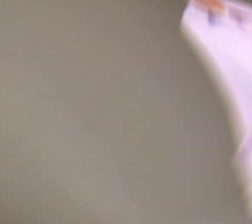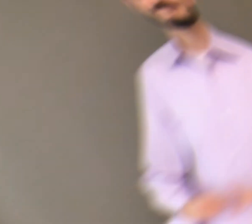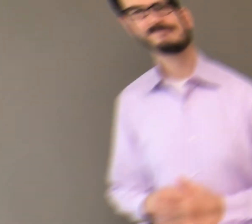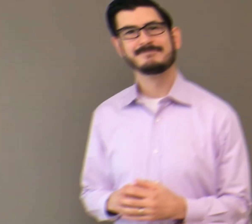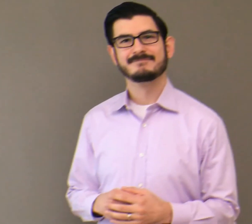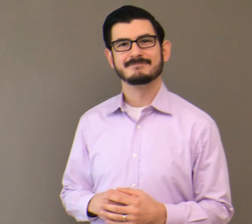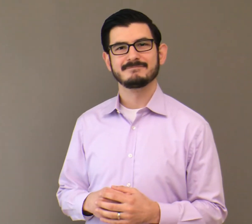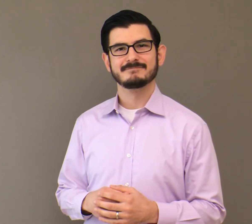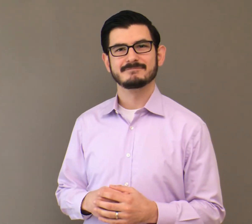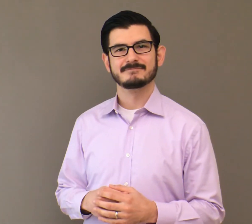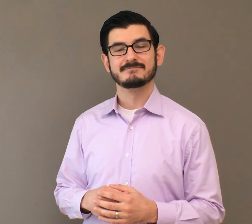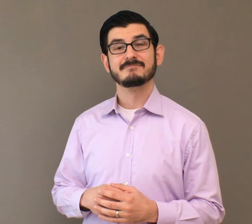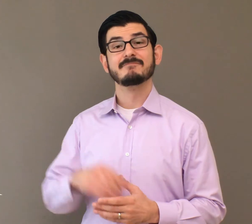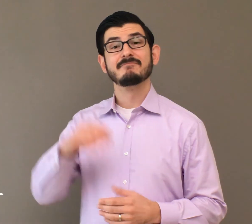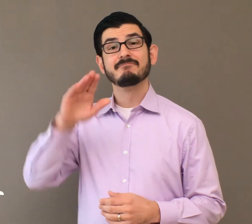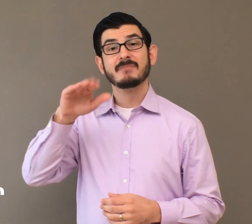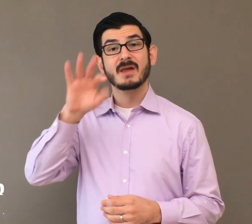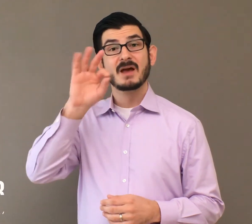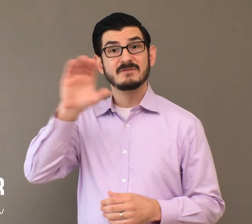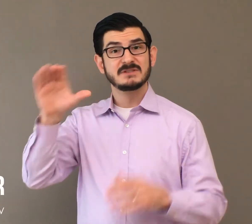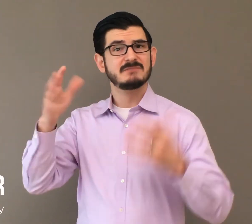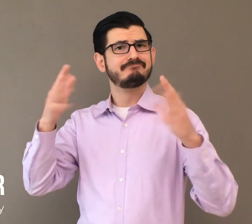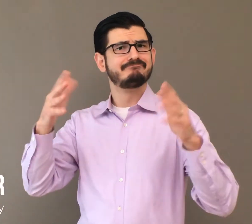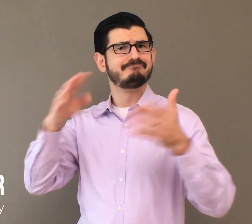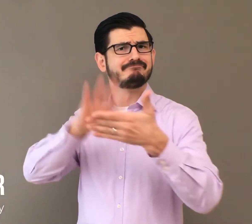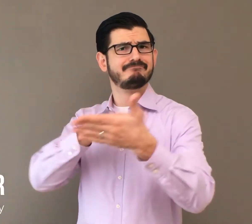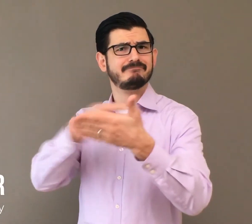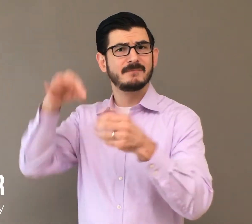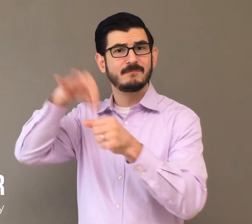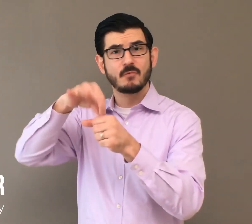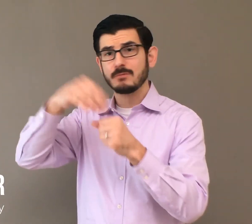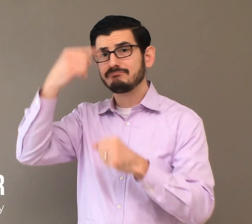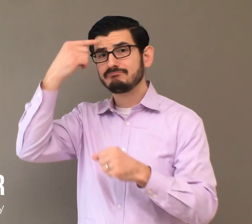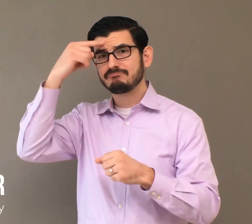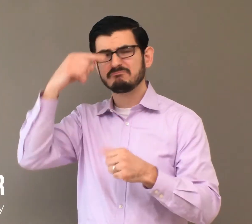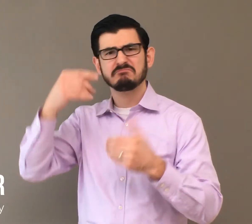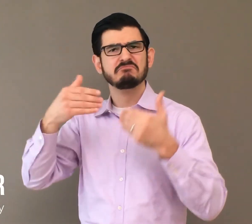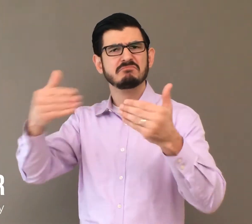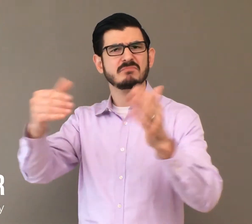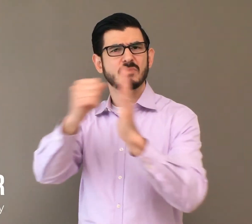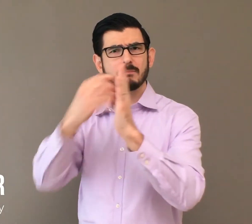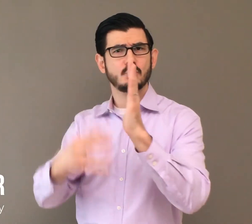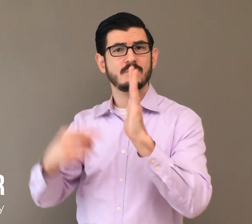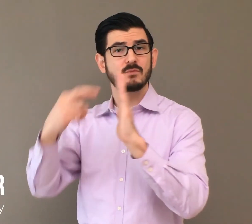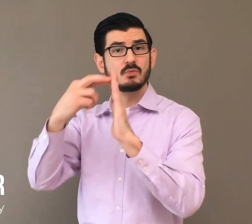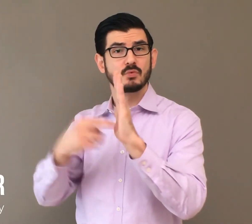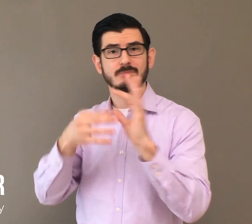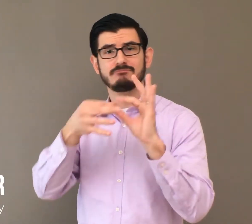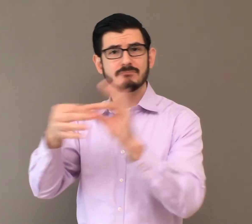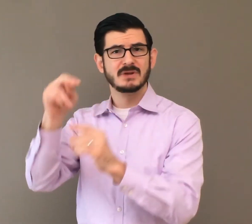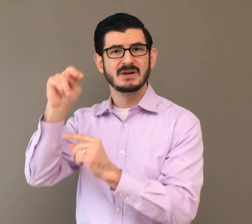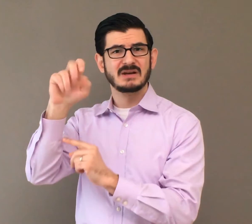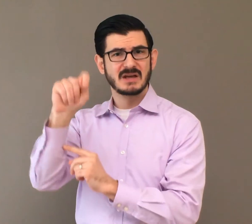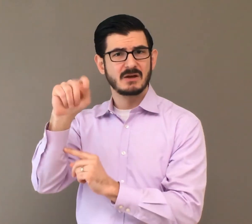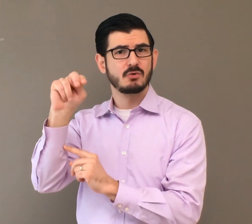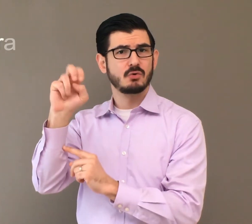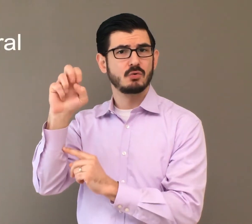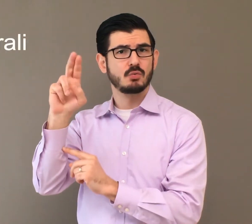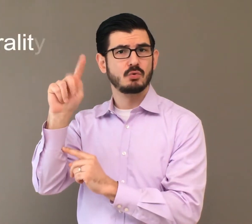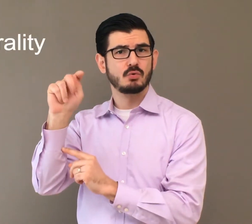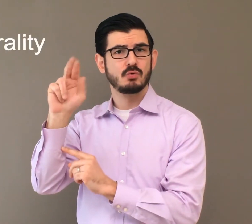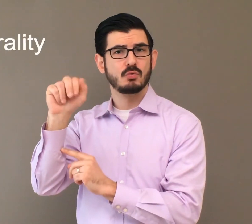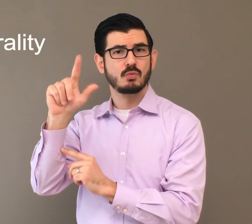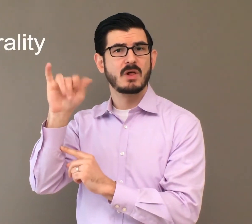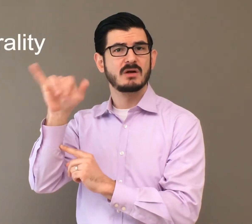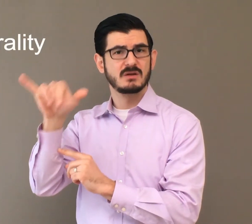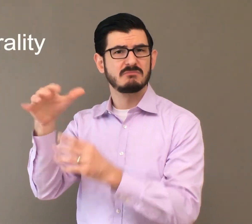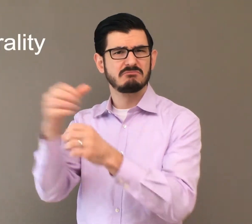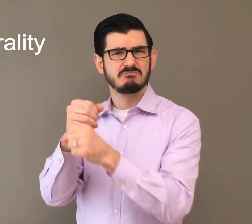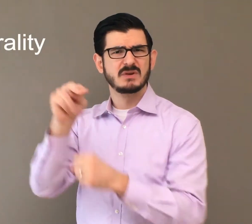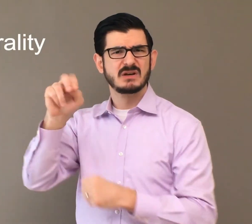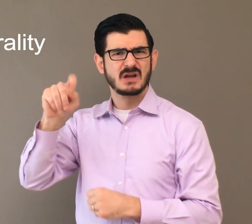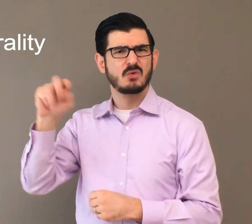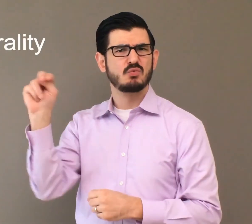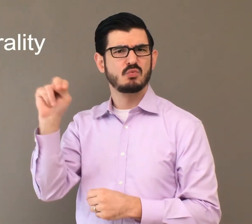The Federal Communications Commission, or FCC has scheduled a vote to repeal the rules